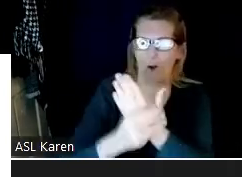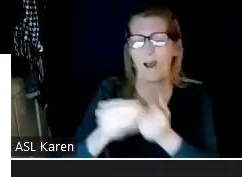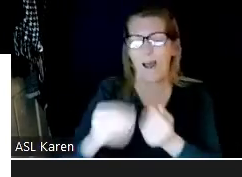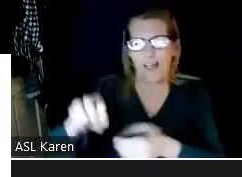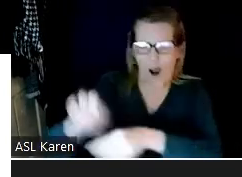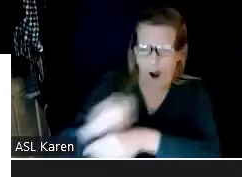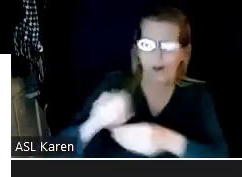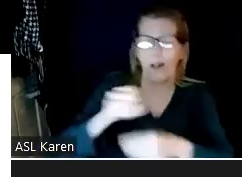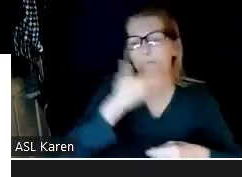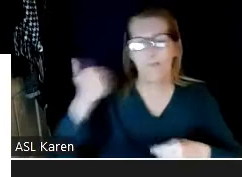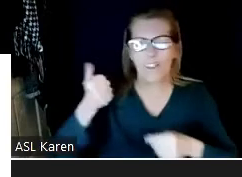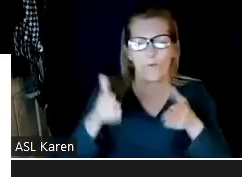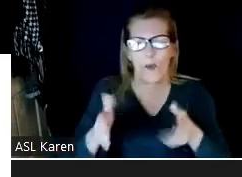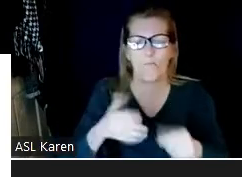in the best way possible.